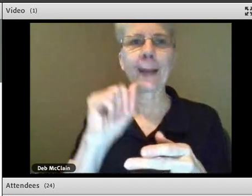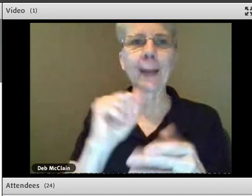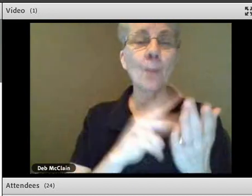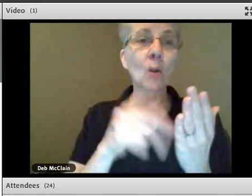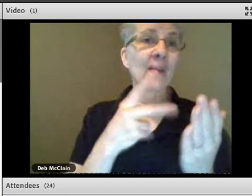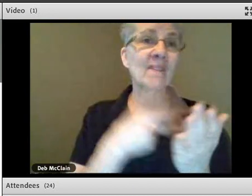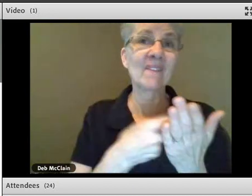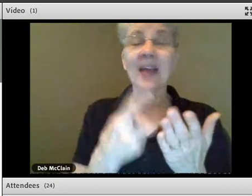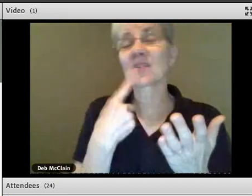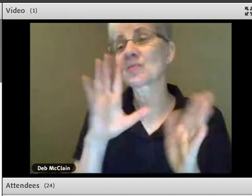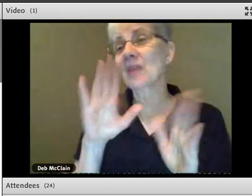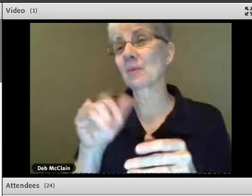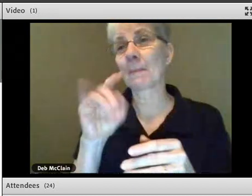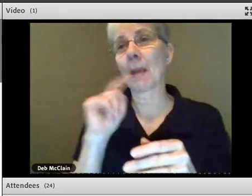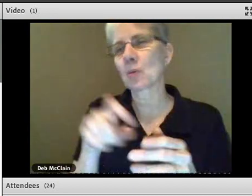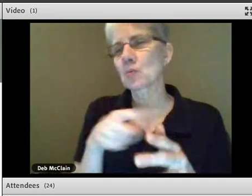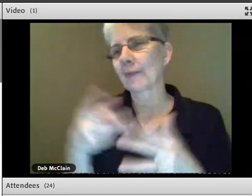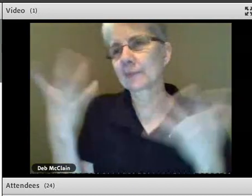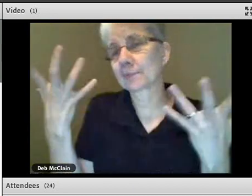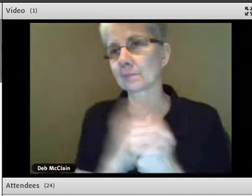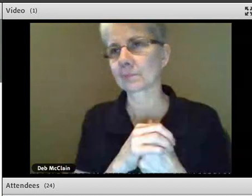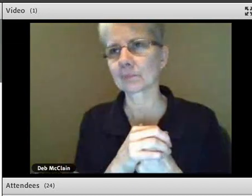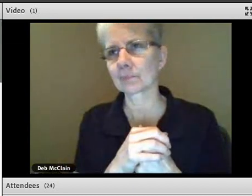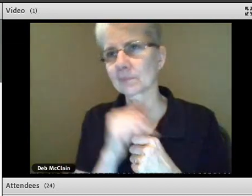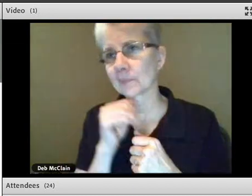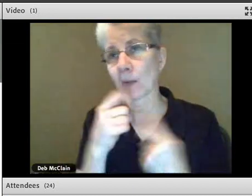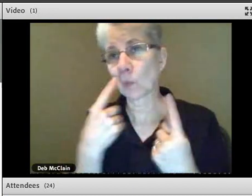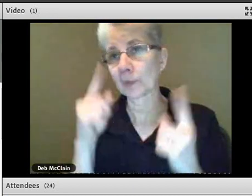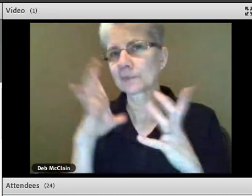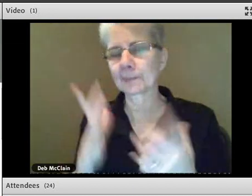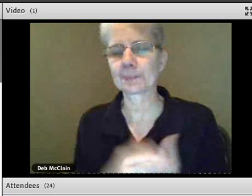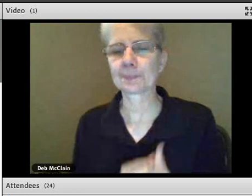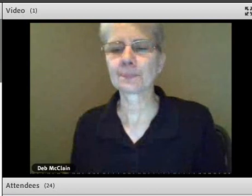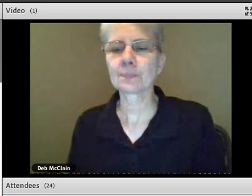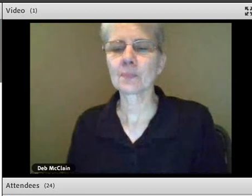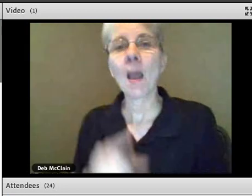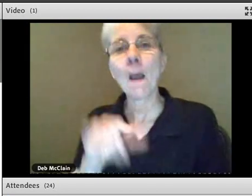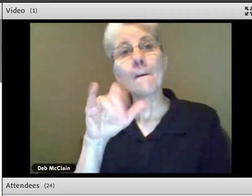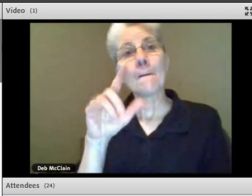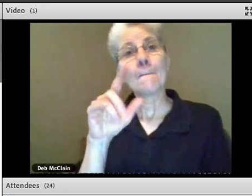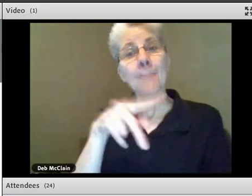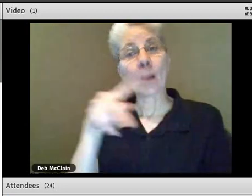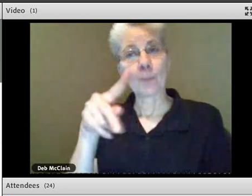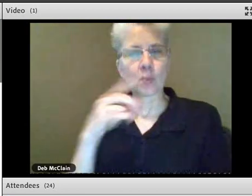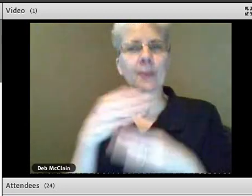"Oh, it was a pilot, so it was supposed to fail." The PowerPoints will be shared.